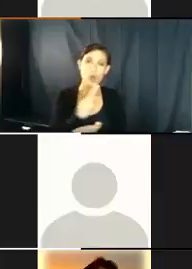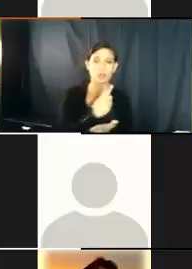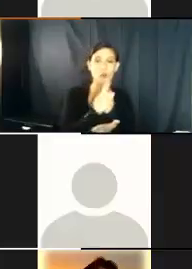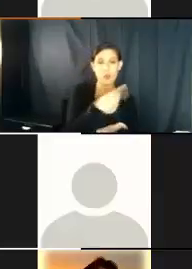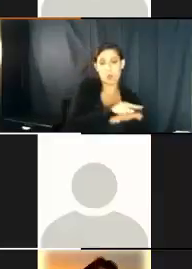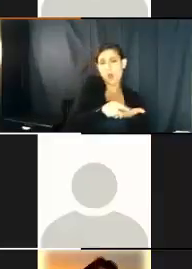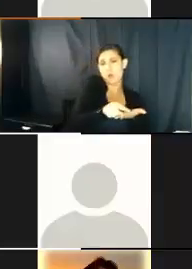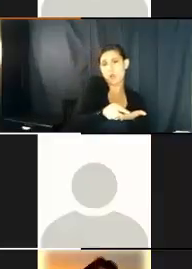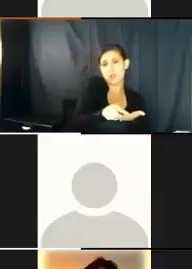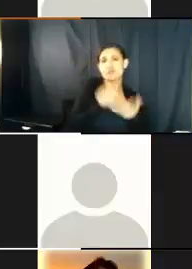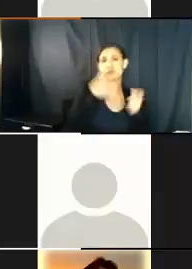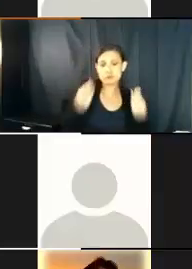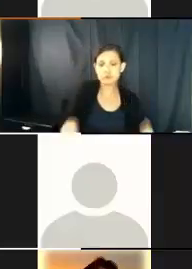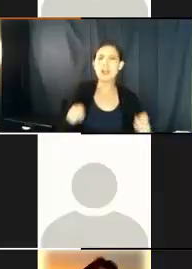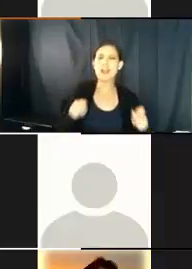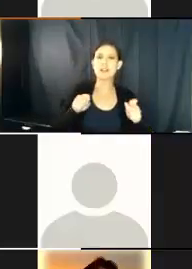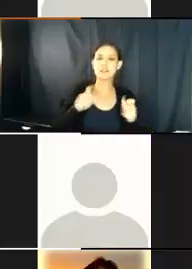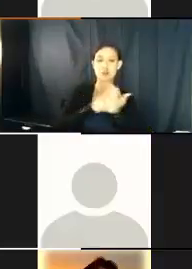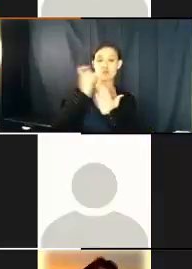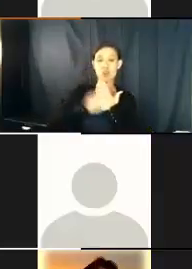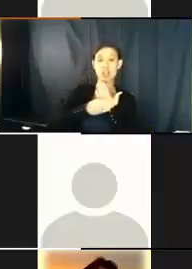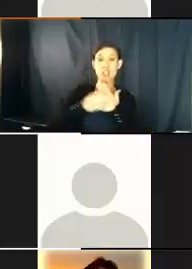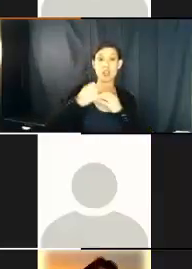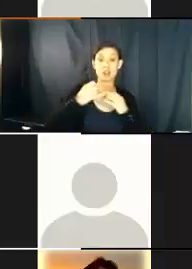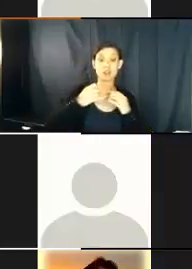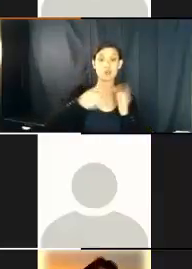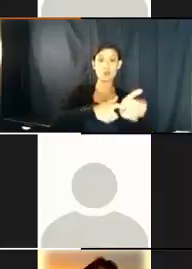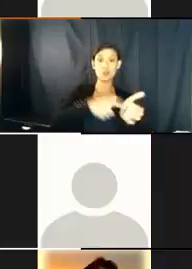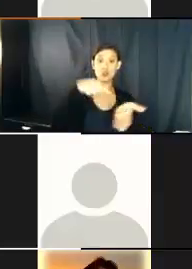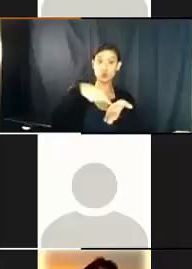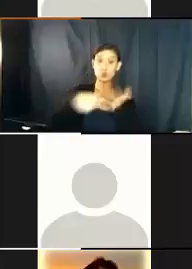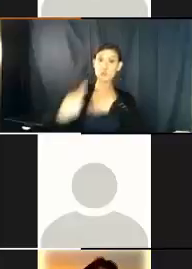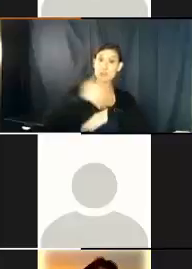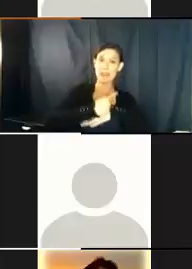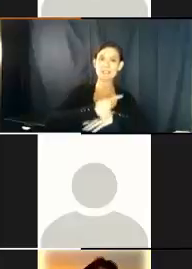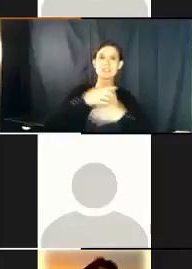So you can make you know project deadlines asynchronous as long as I get through a certain